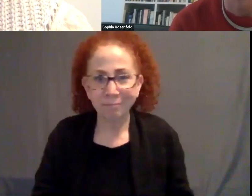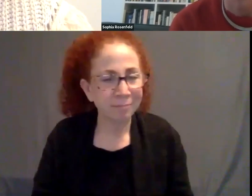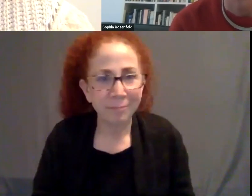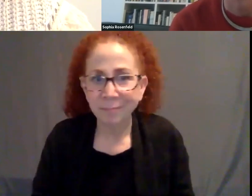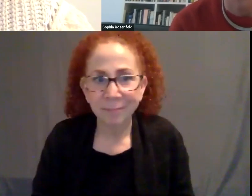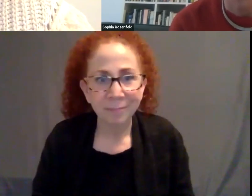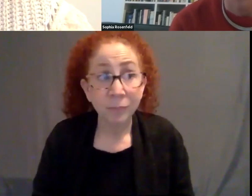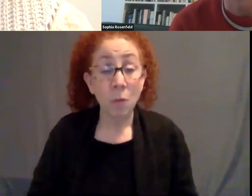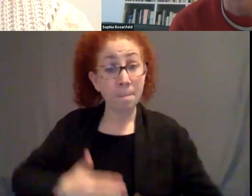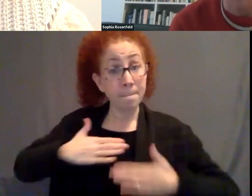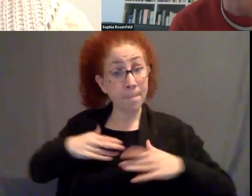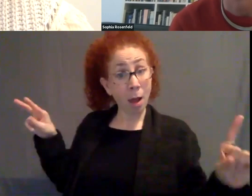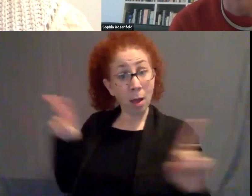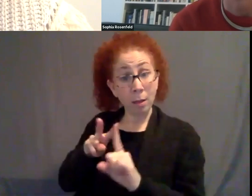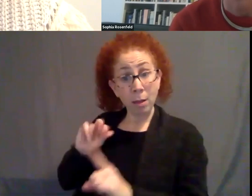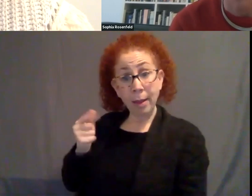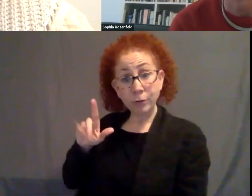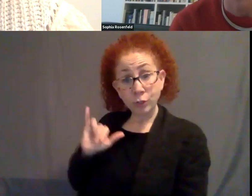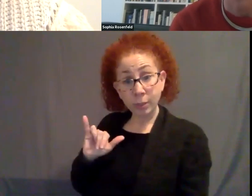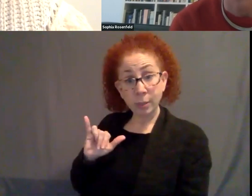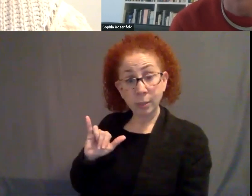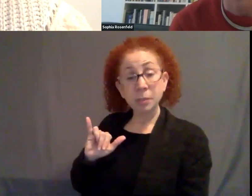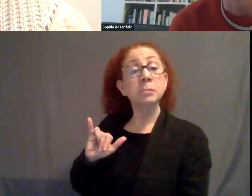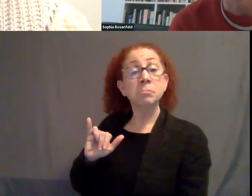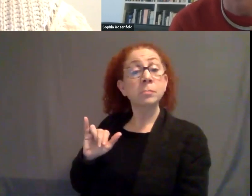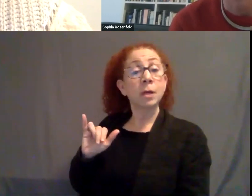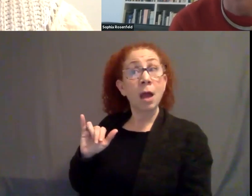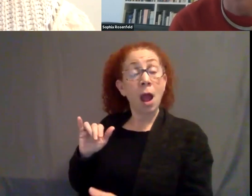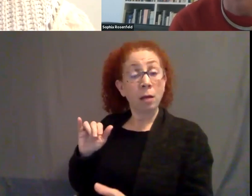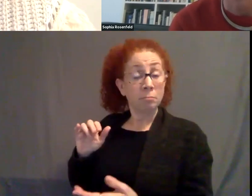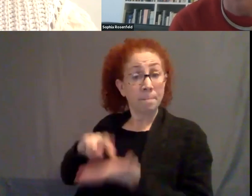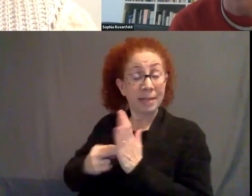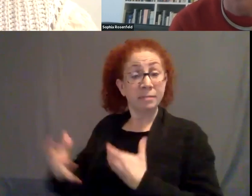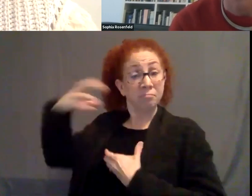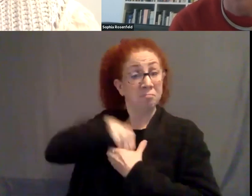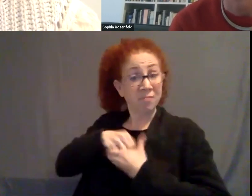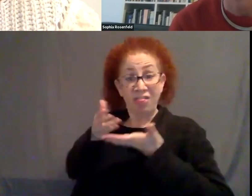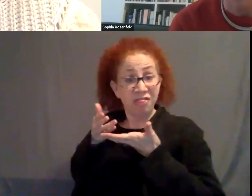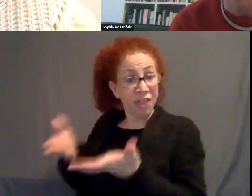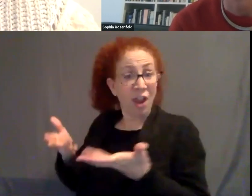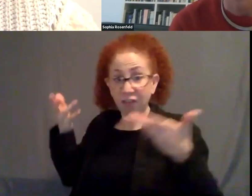So my understanding of agency as being inherent is not a starting point of all historians.